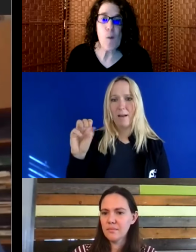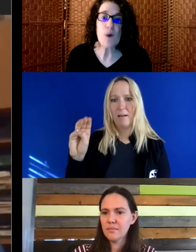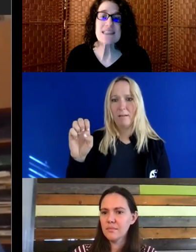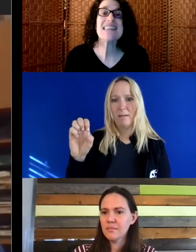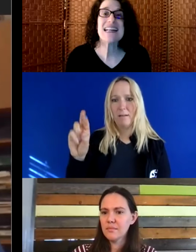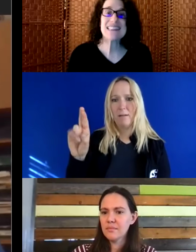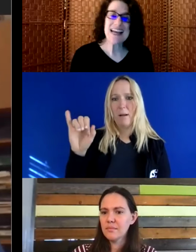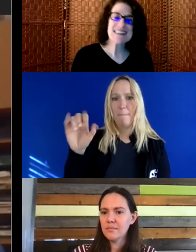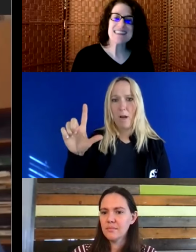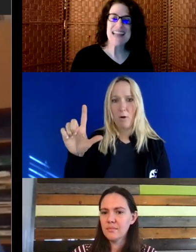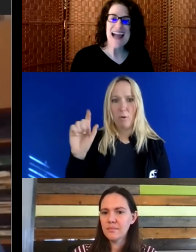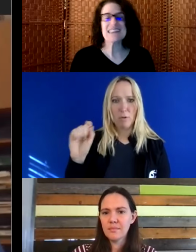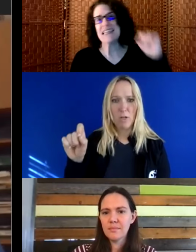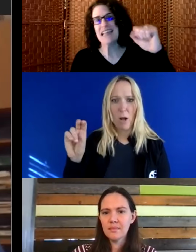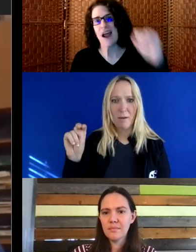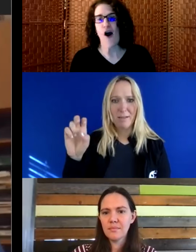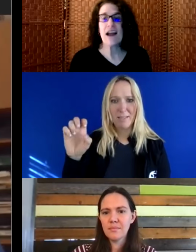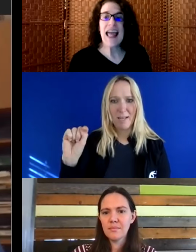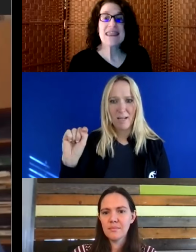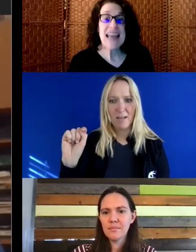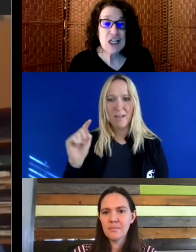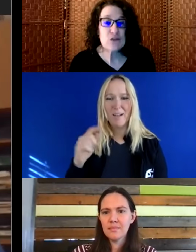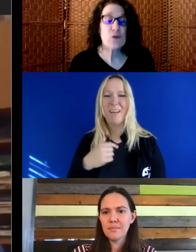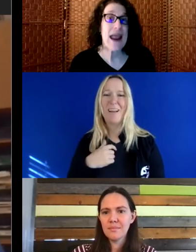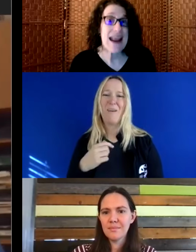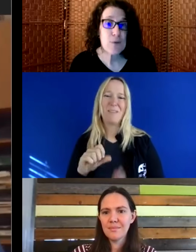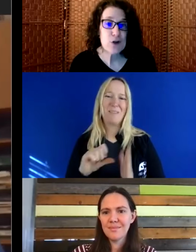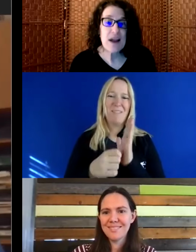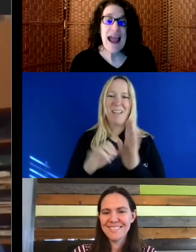I want to send a Texas-sized yeehaw, and thank you to Amber